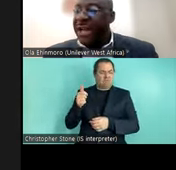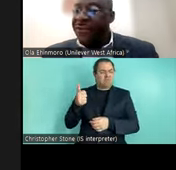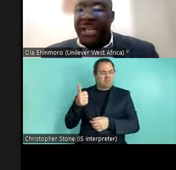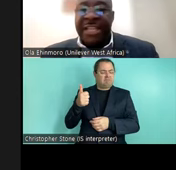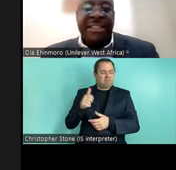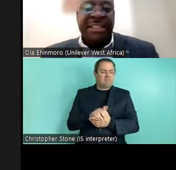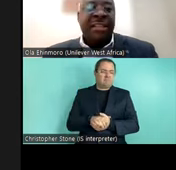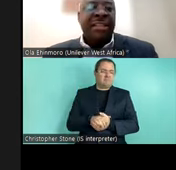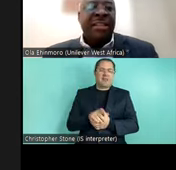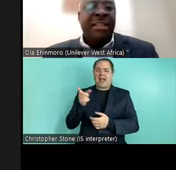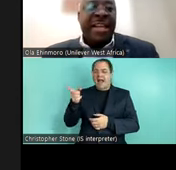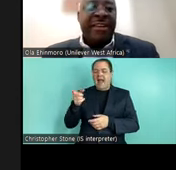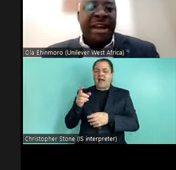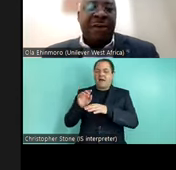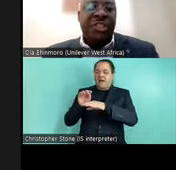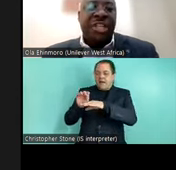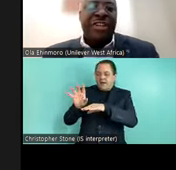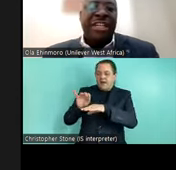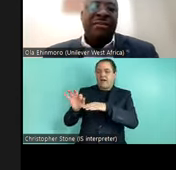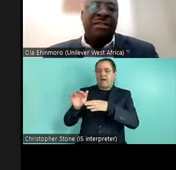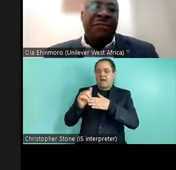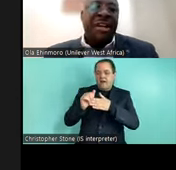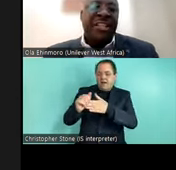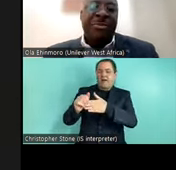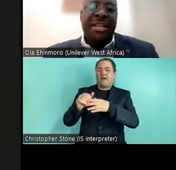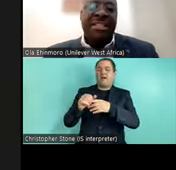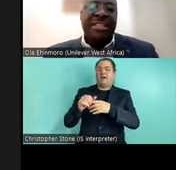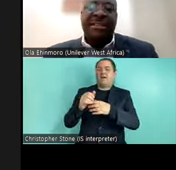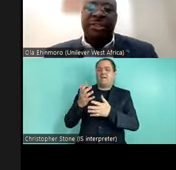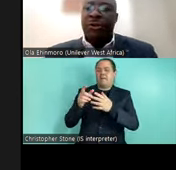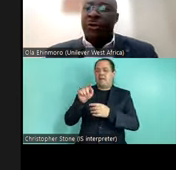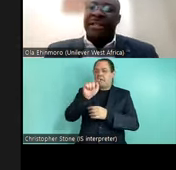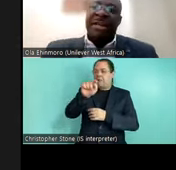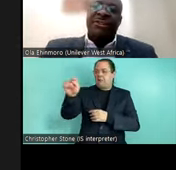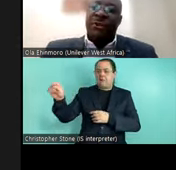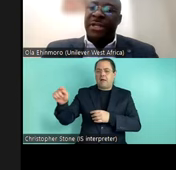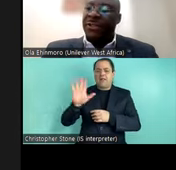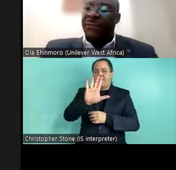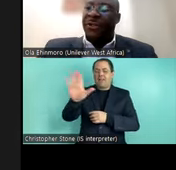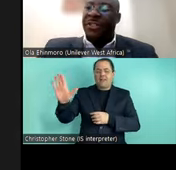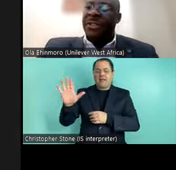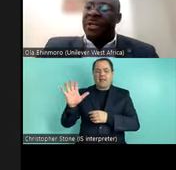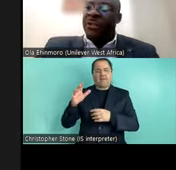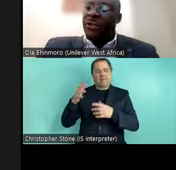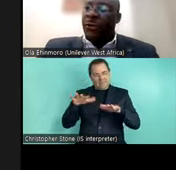15:09:52 in the area of sharing different experiences, you know, and so on so forth.